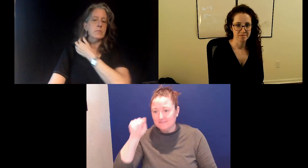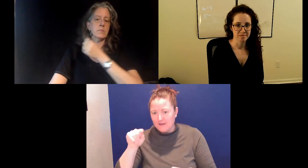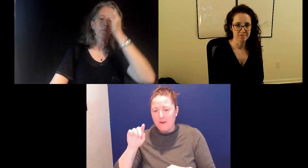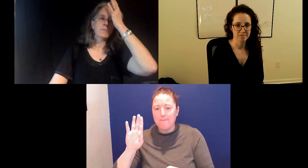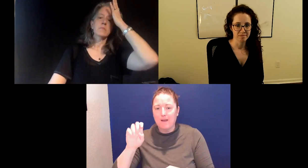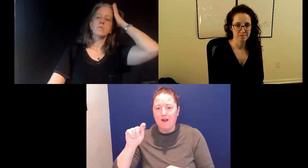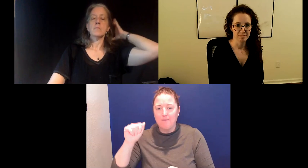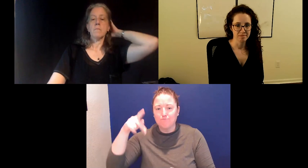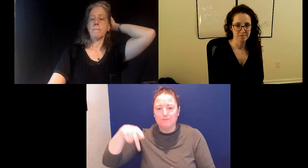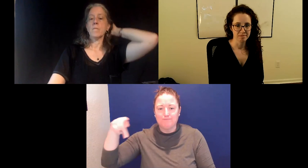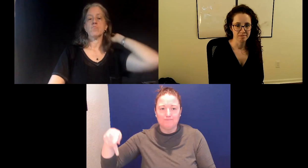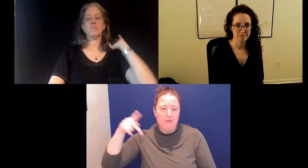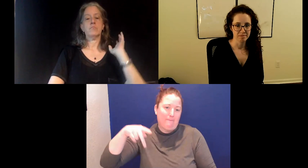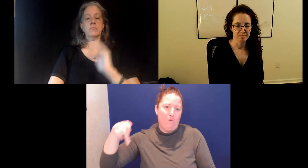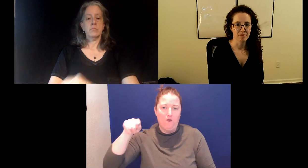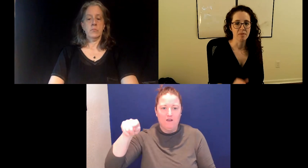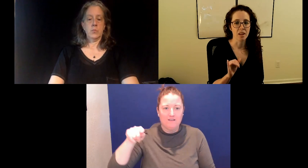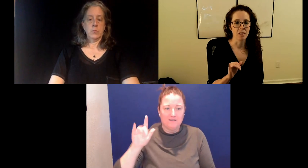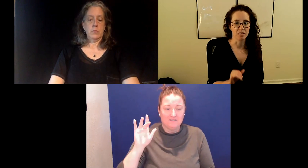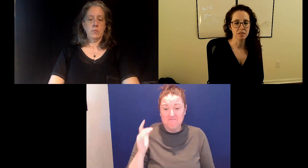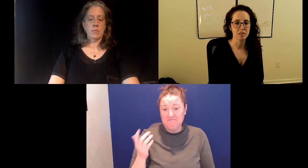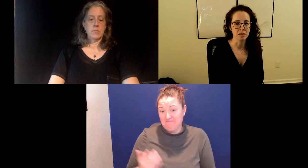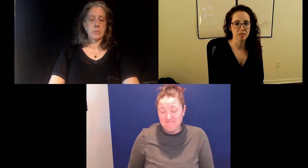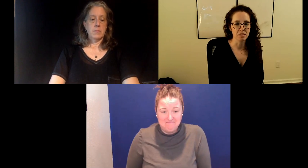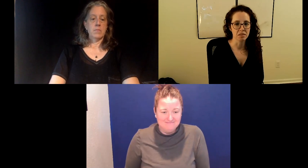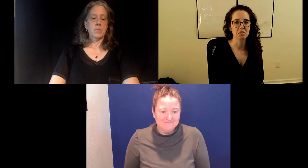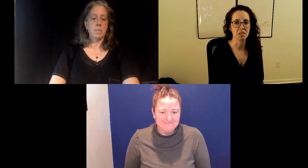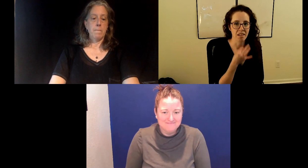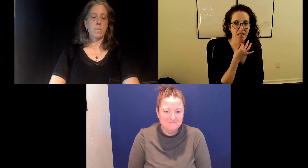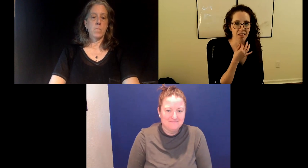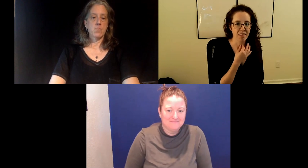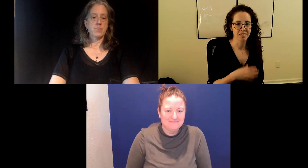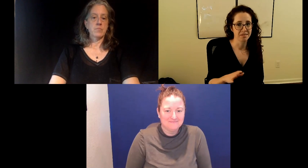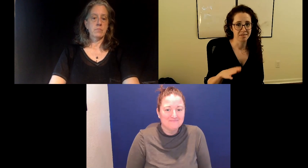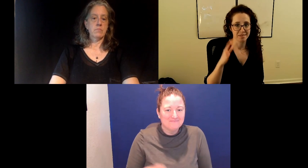you're clicking on advanced and then you know you can put on your powerpoint um you know pick the